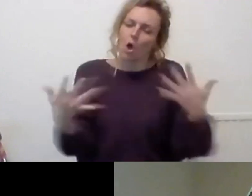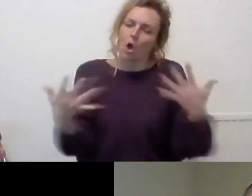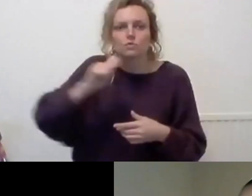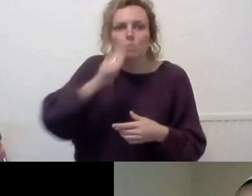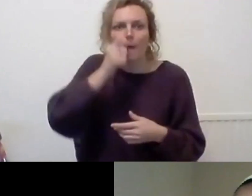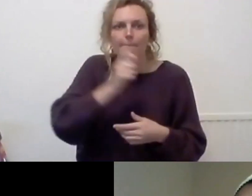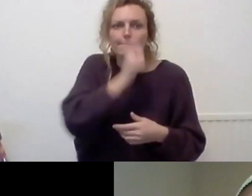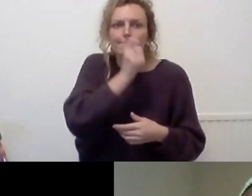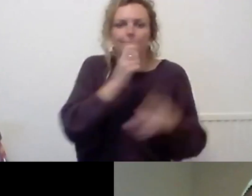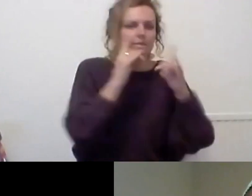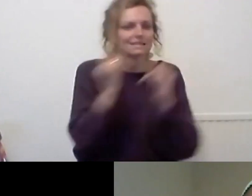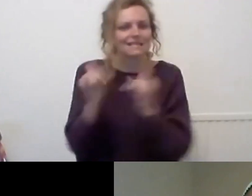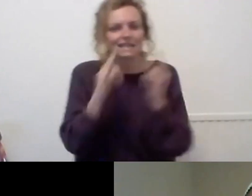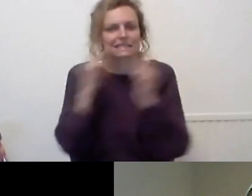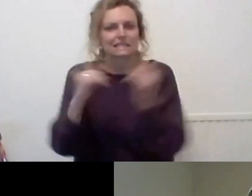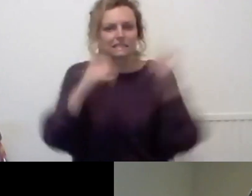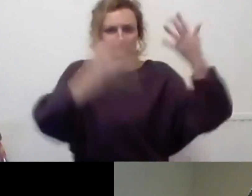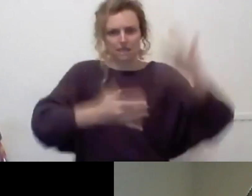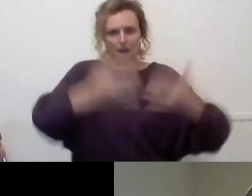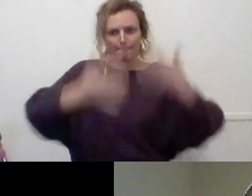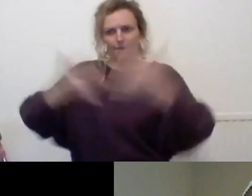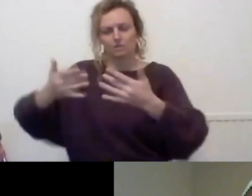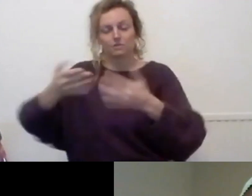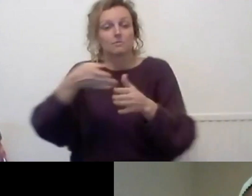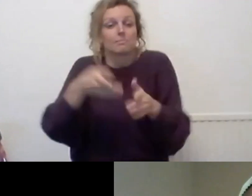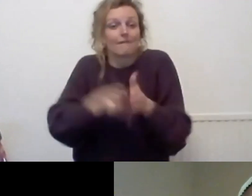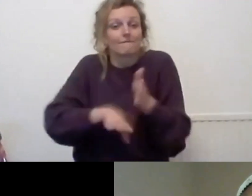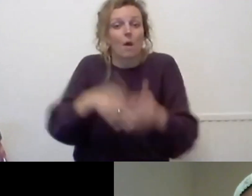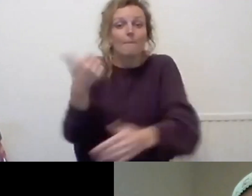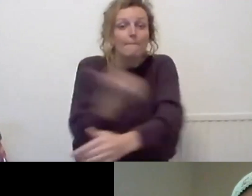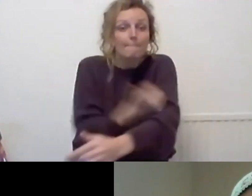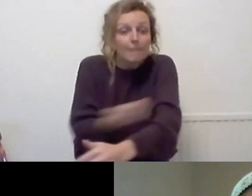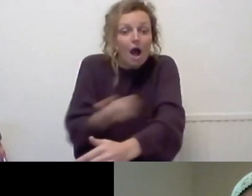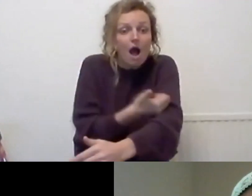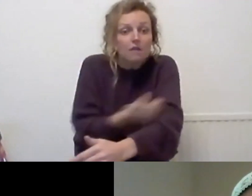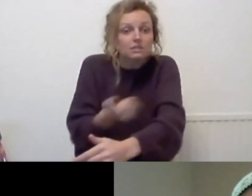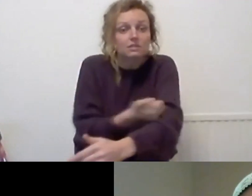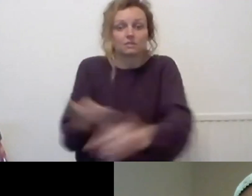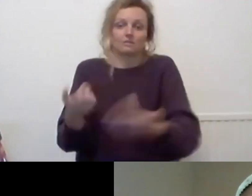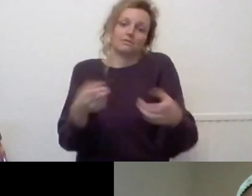from a patient's symptoms, blood tests, and radiology that it's COVID. So